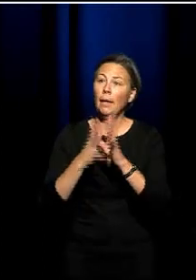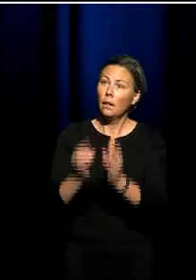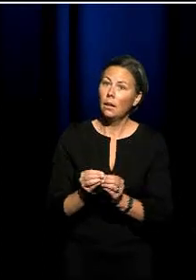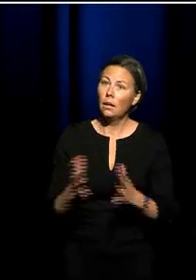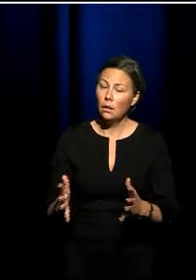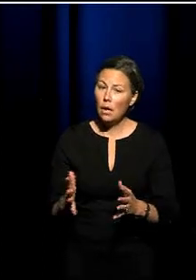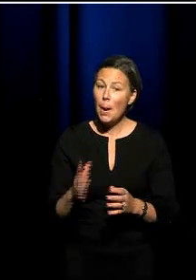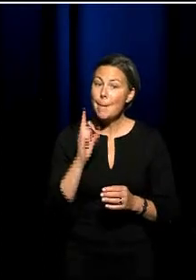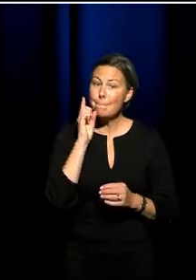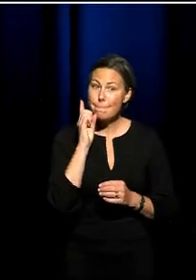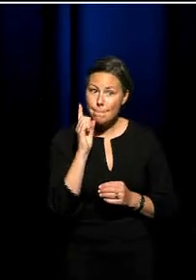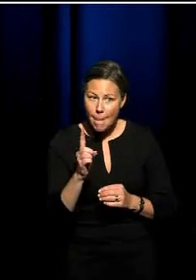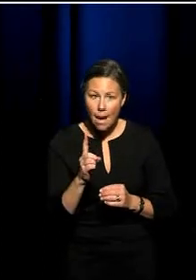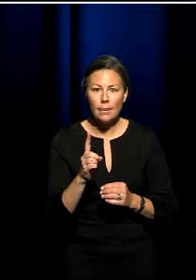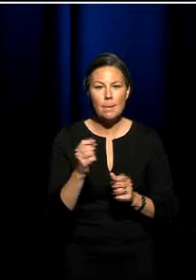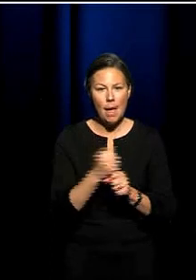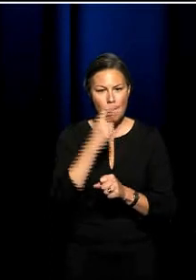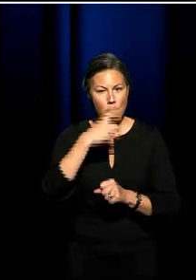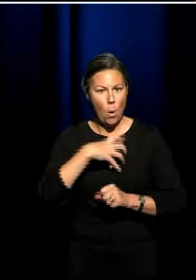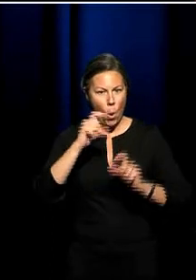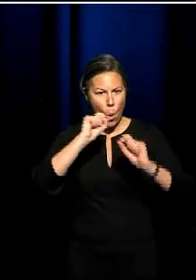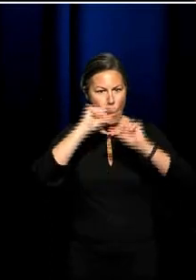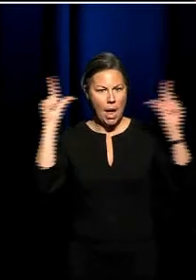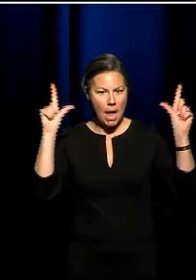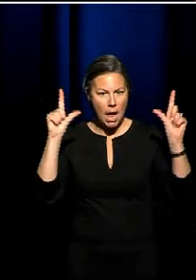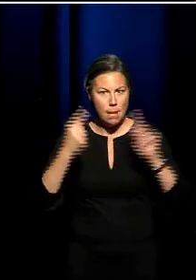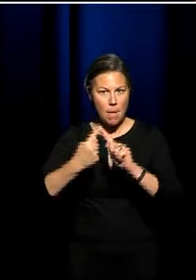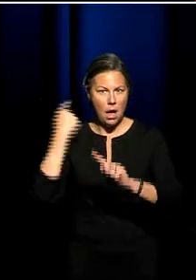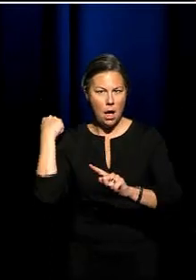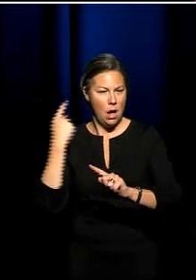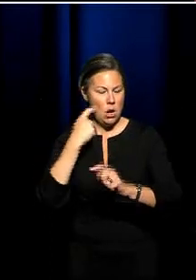institutions over so many decades could ever happen again. The Child Abuse Royal